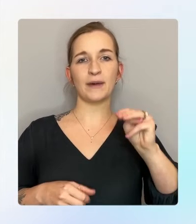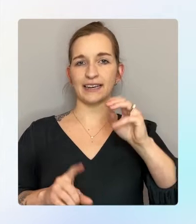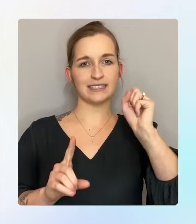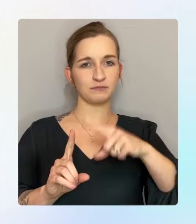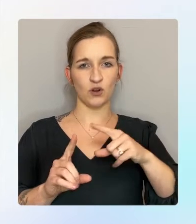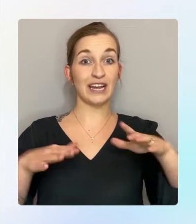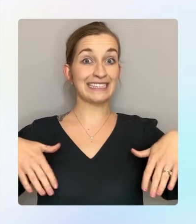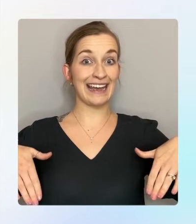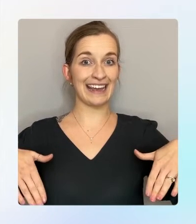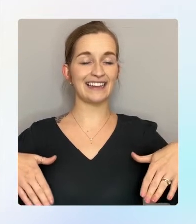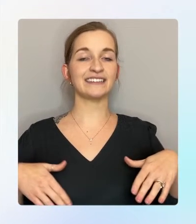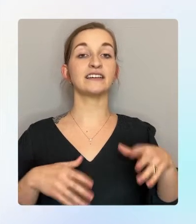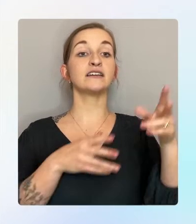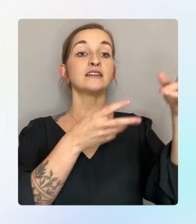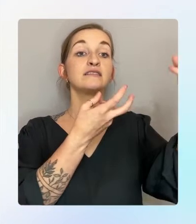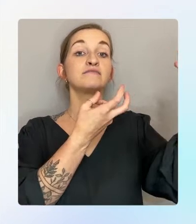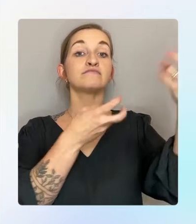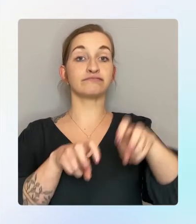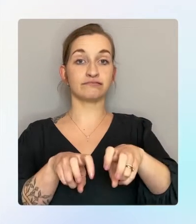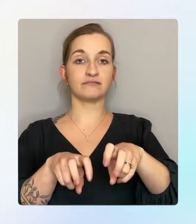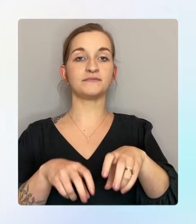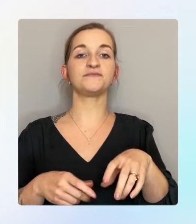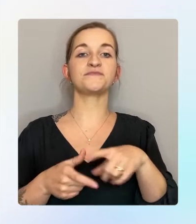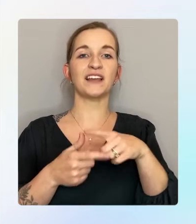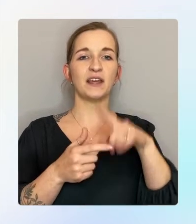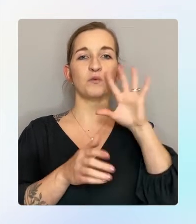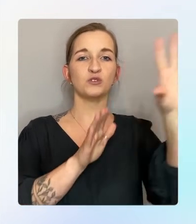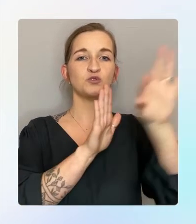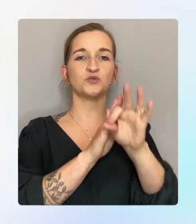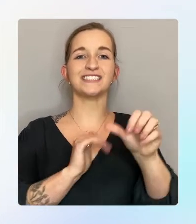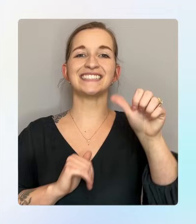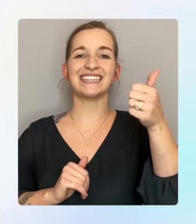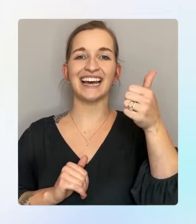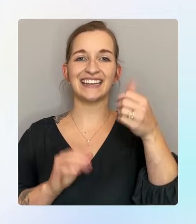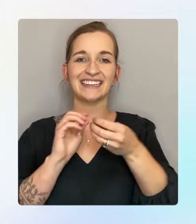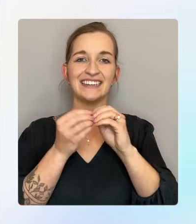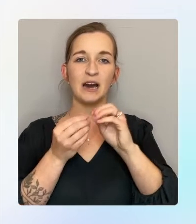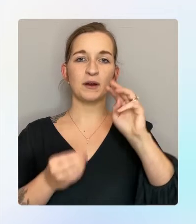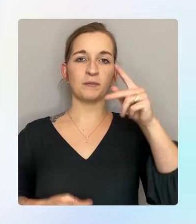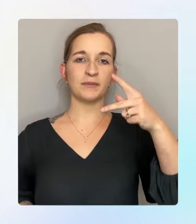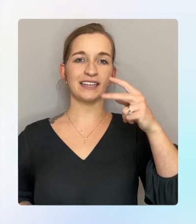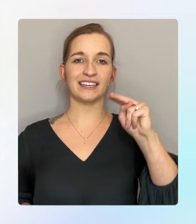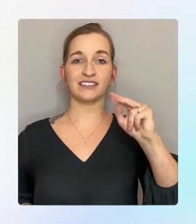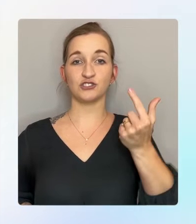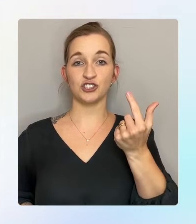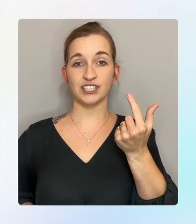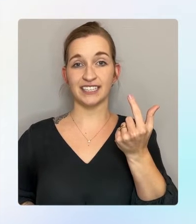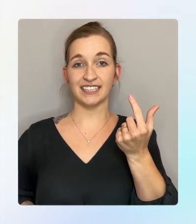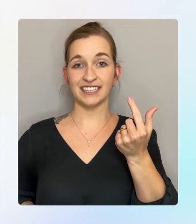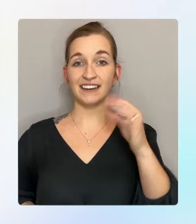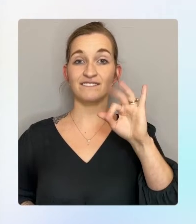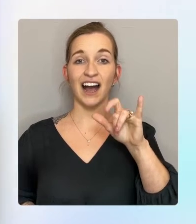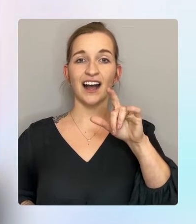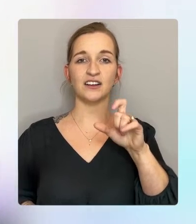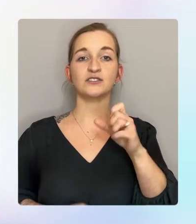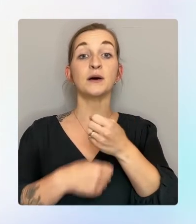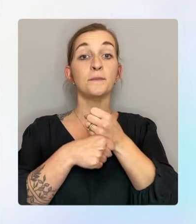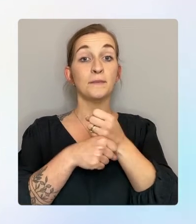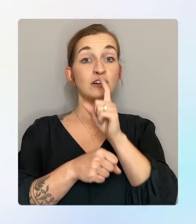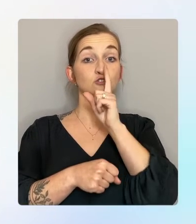We can then choose the 10 numbered PNG files. Here we use the suffix _n so that the texture frame will match its number.